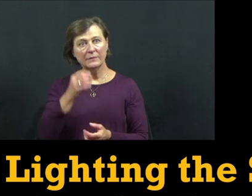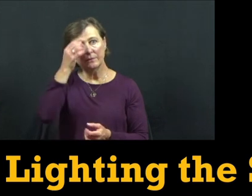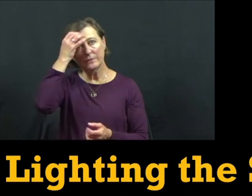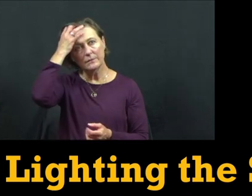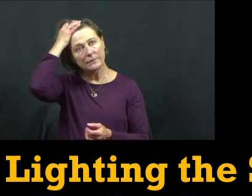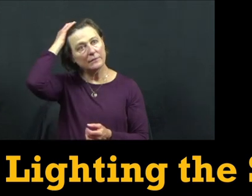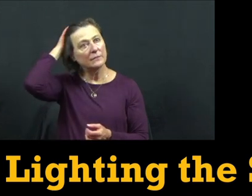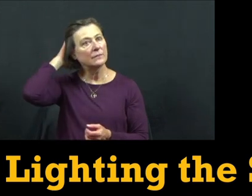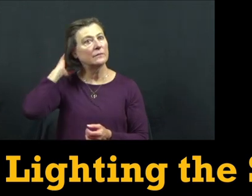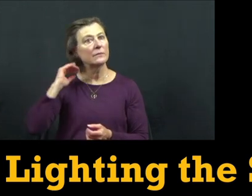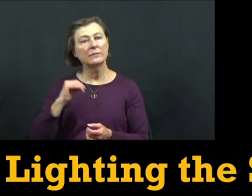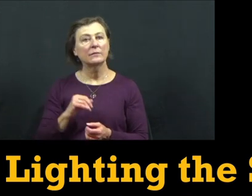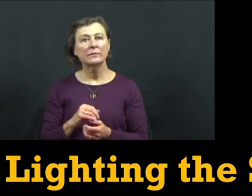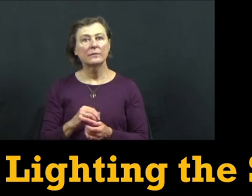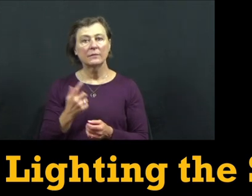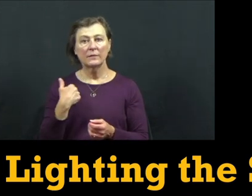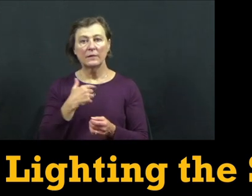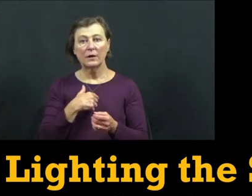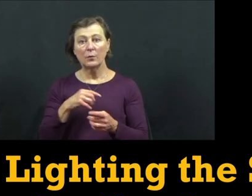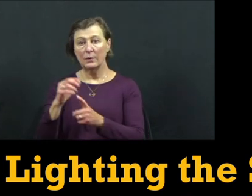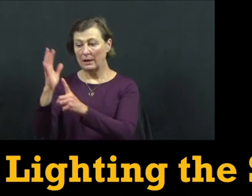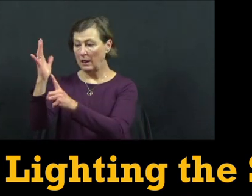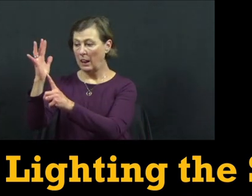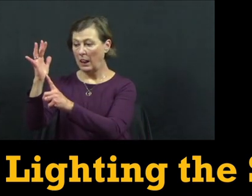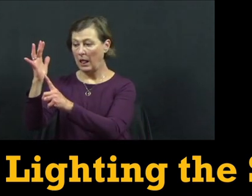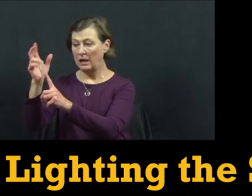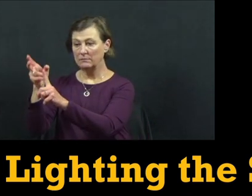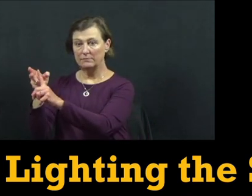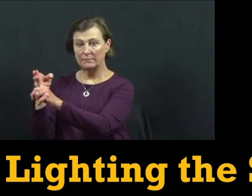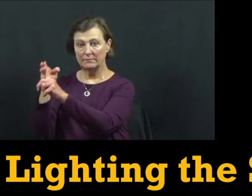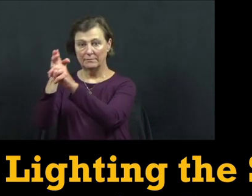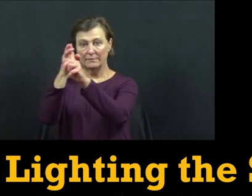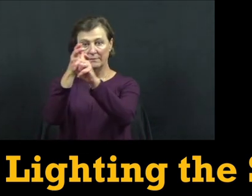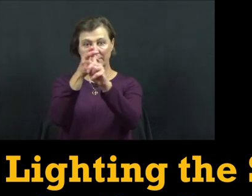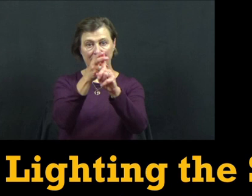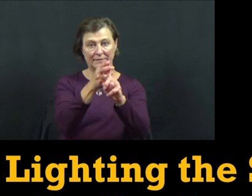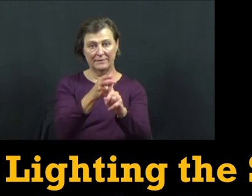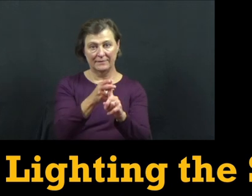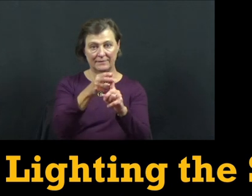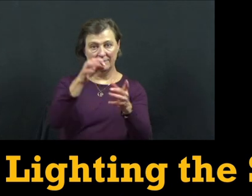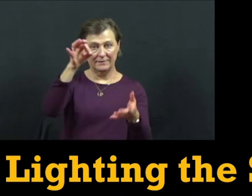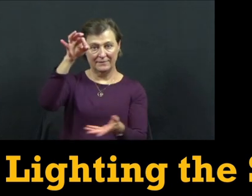We take the light from our chalice, lighting the social justice lantern,